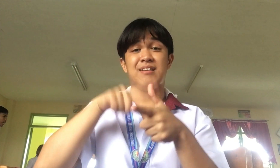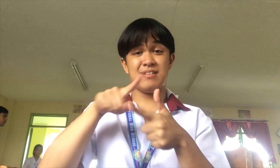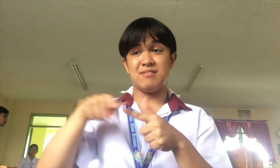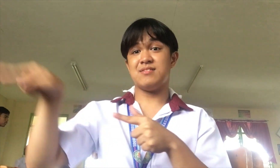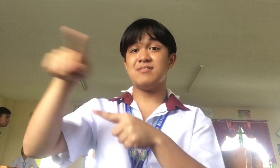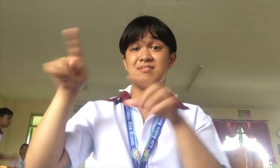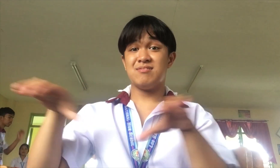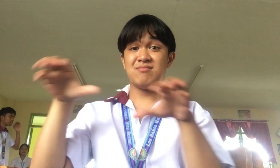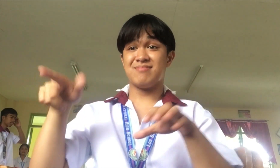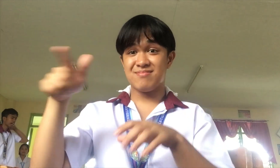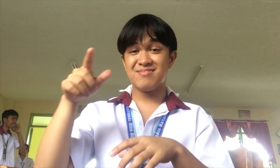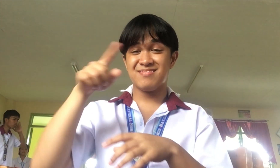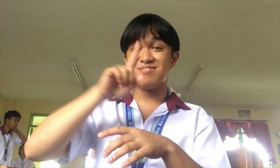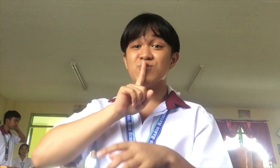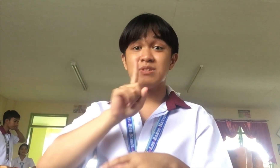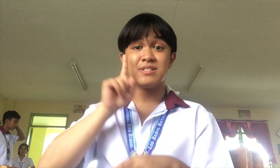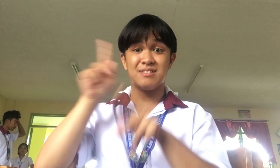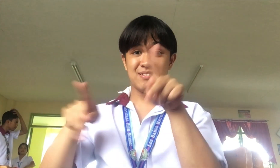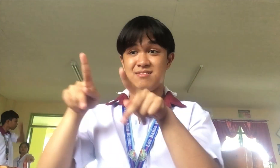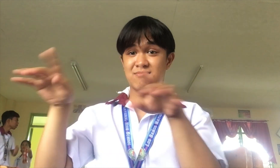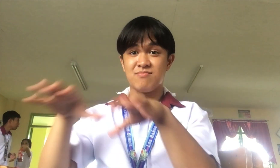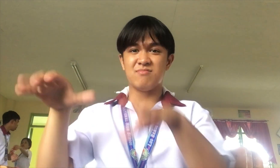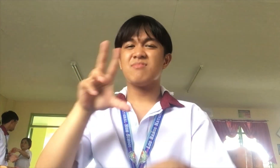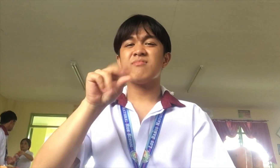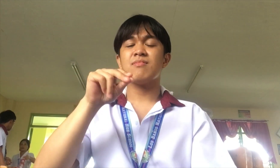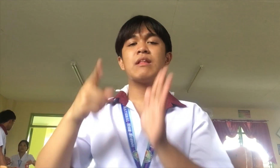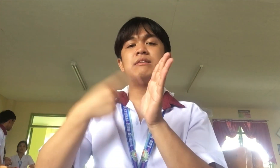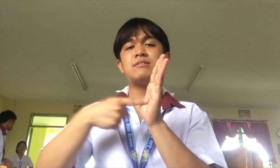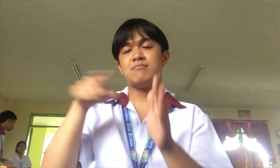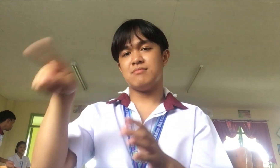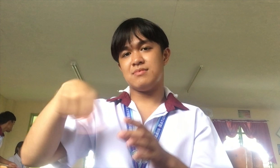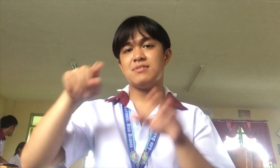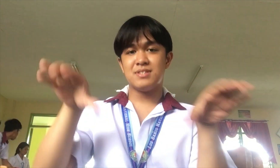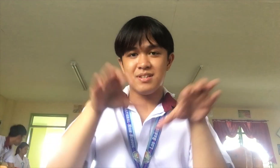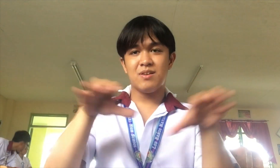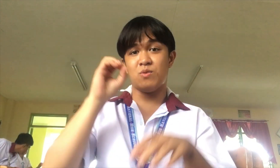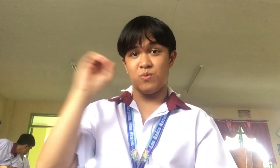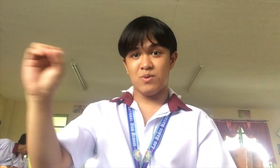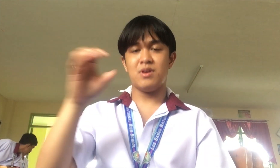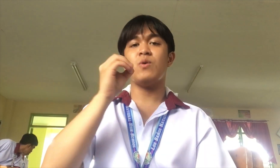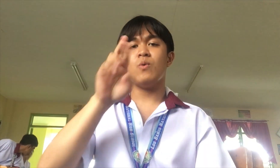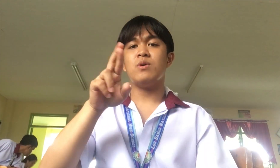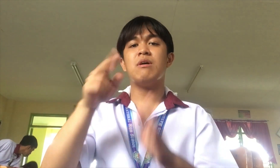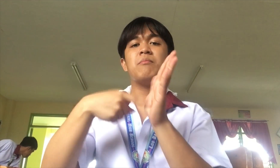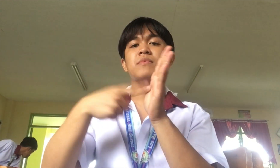And they do not research on whole papers because sometimes they were just doing that for a while